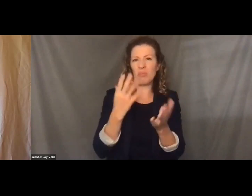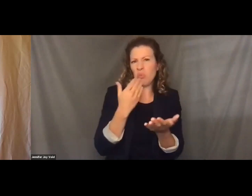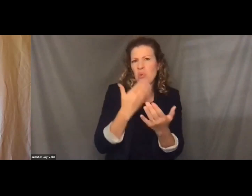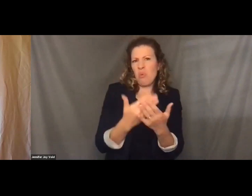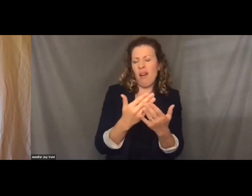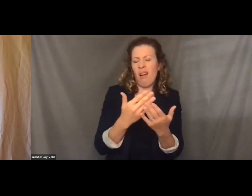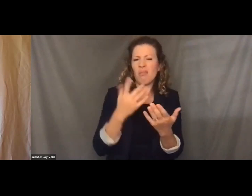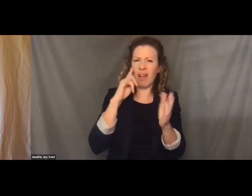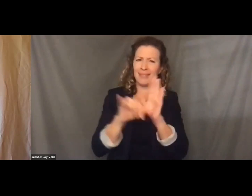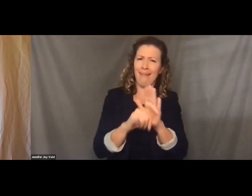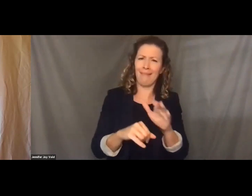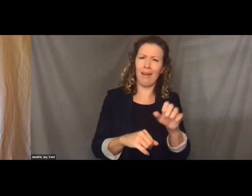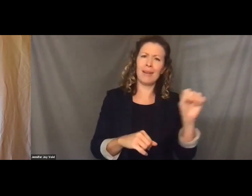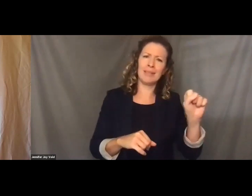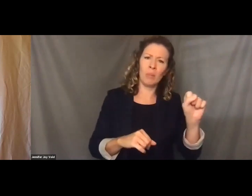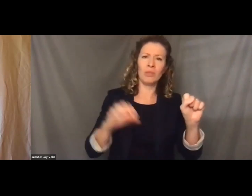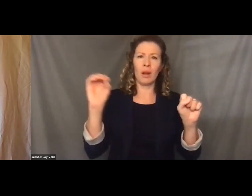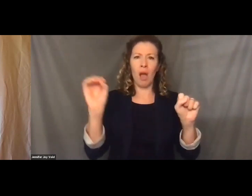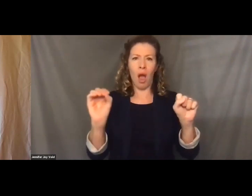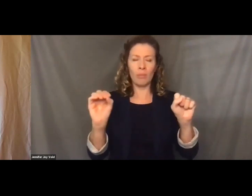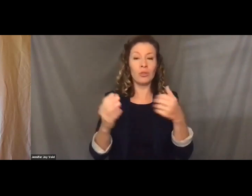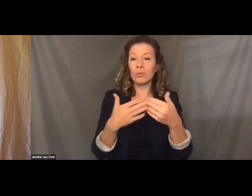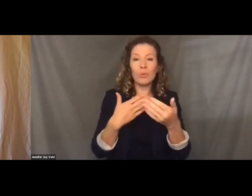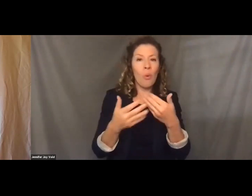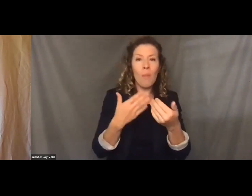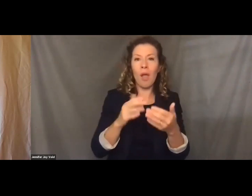subjects and objects regardless of particular constructions at least